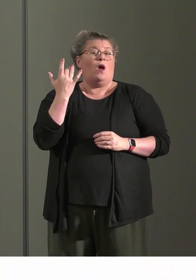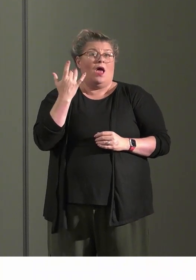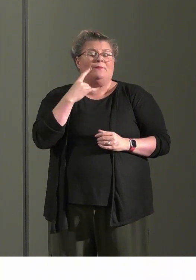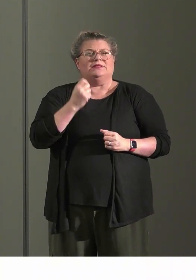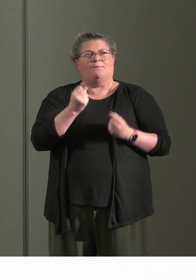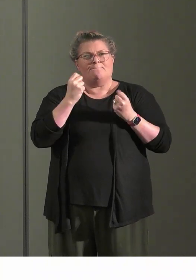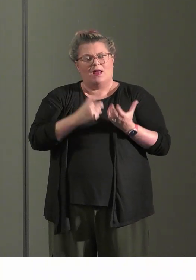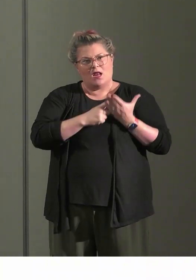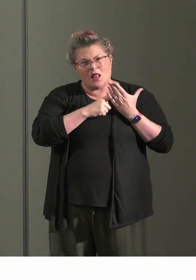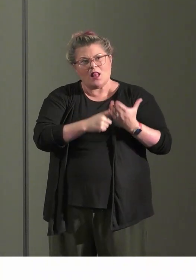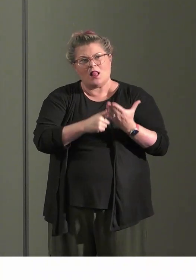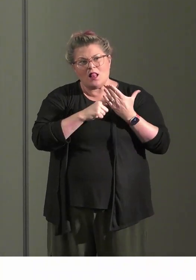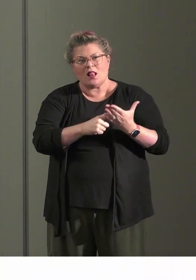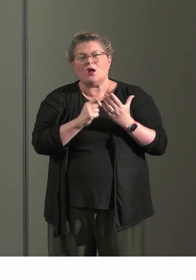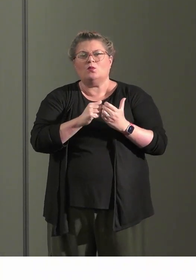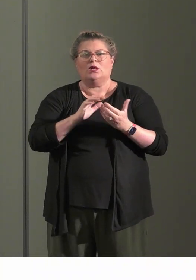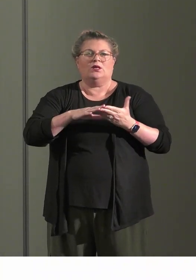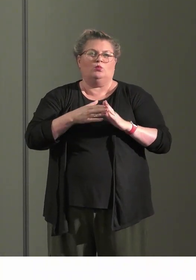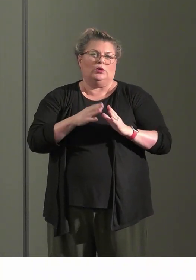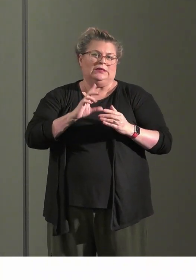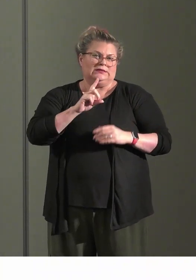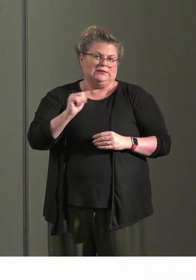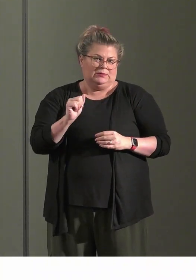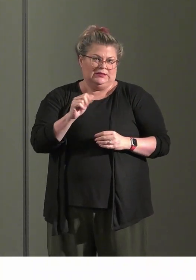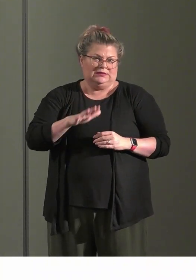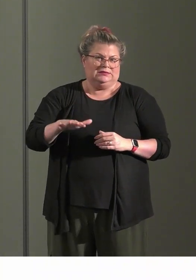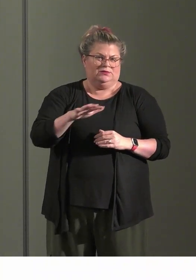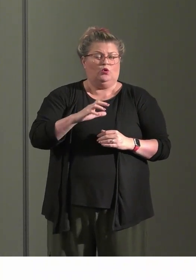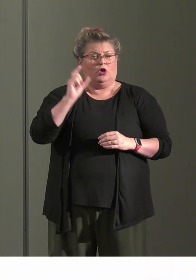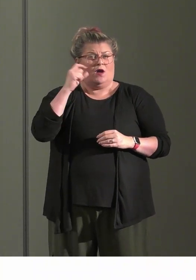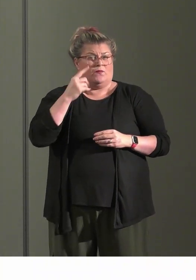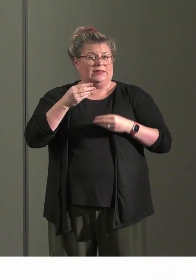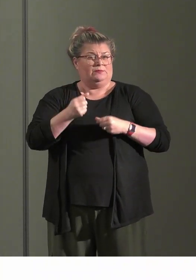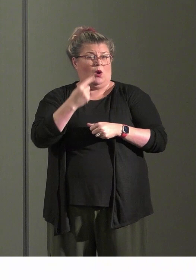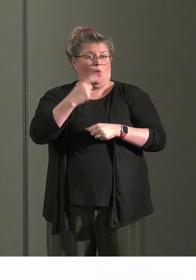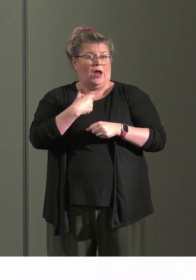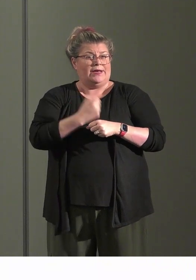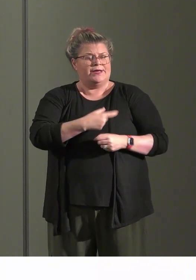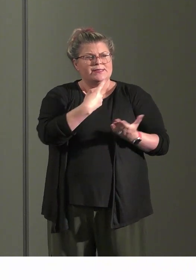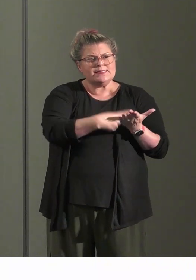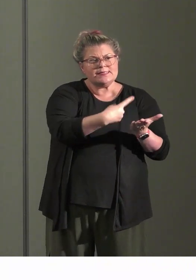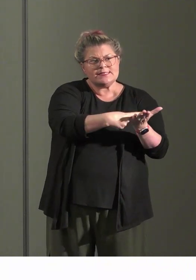Persons with Disabilities. So the government spent a year consulting with thousands of